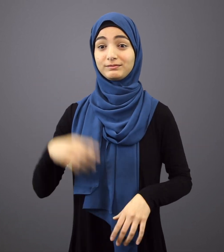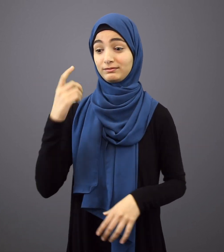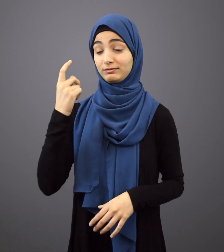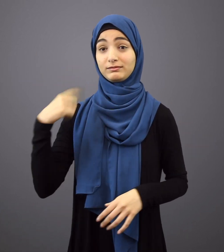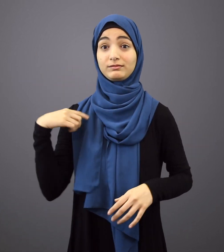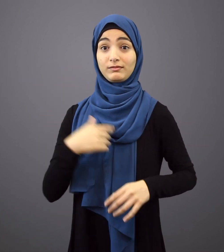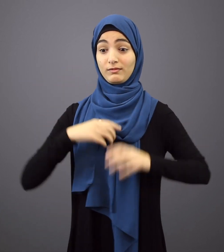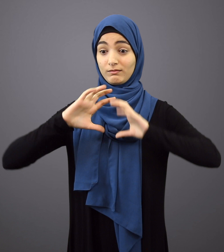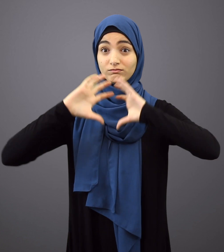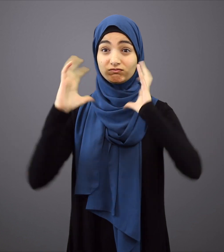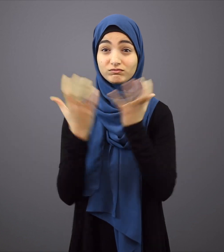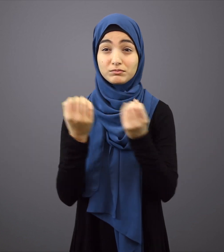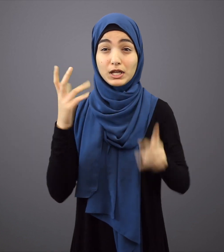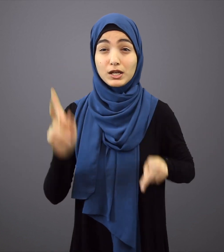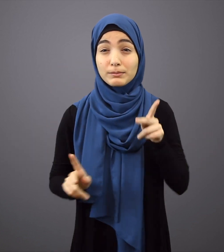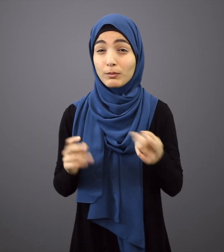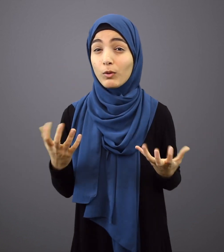How many Muslims are there around the world?